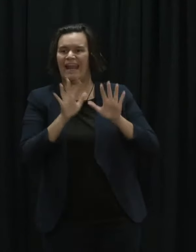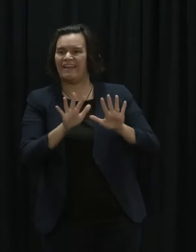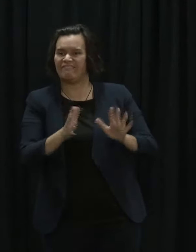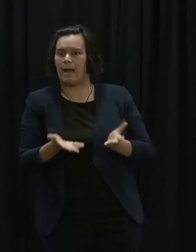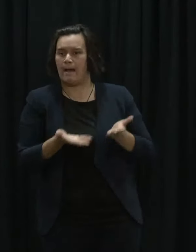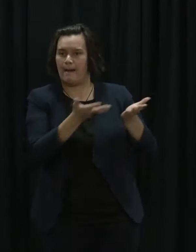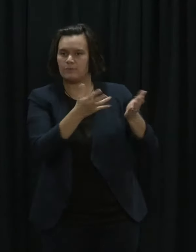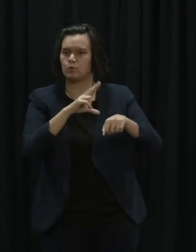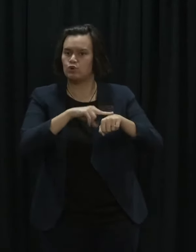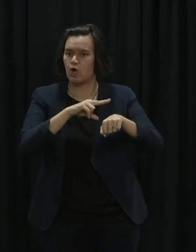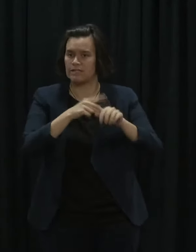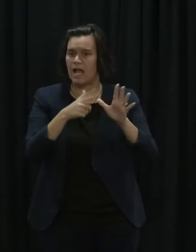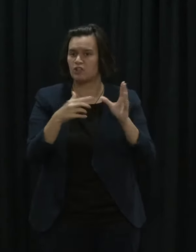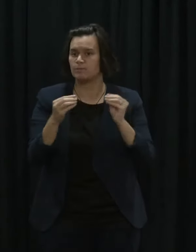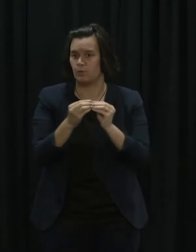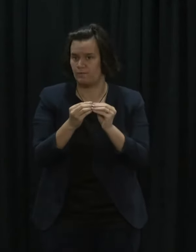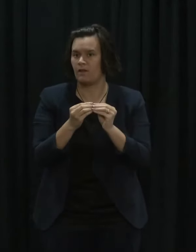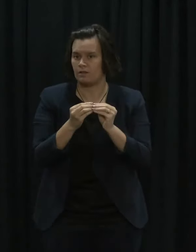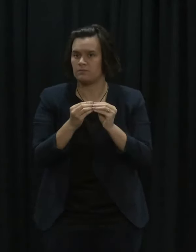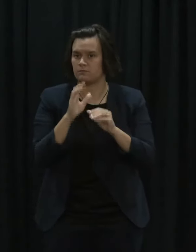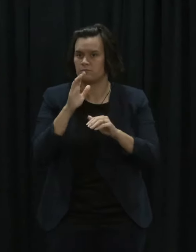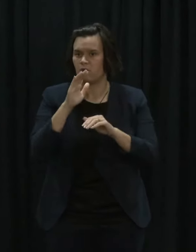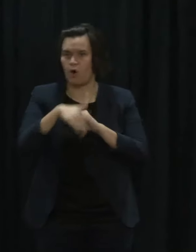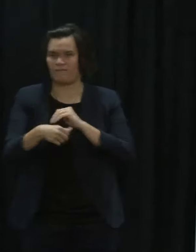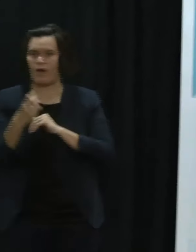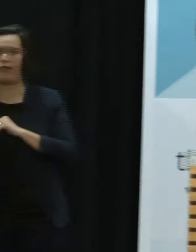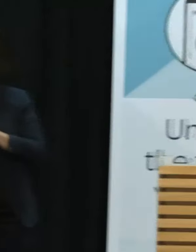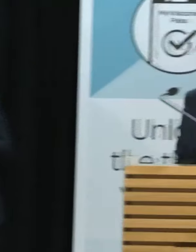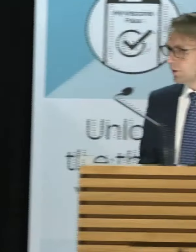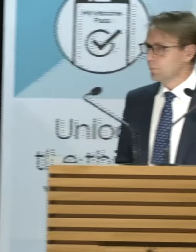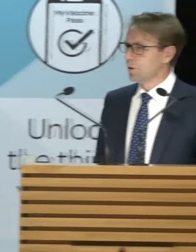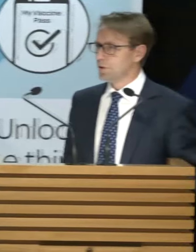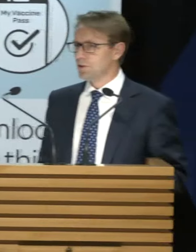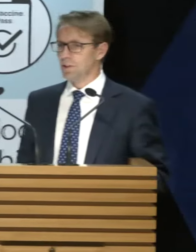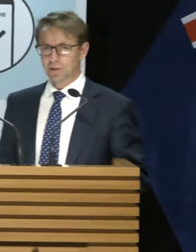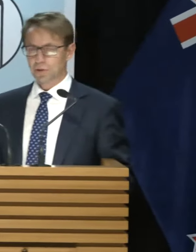across March, April and May. A large number of New Zealanders are quite some way of the six month mark let alone the five month mark and so on.